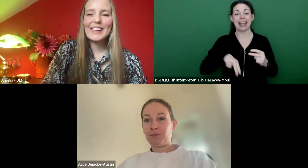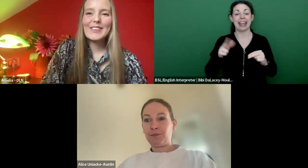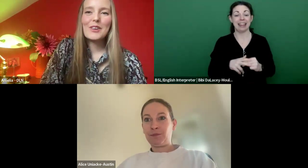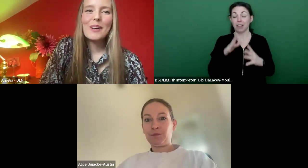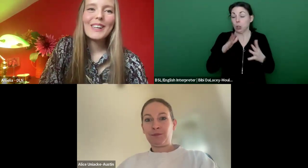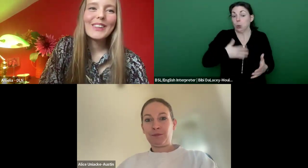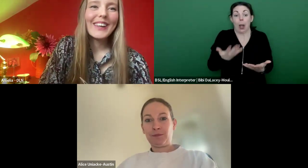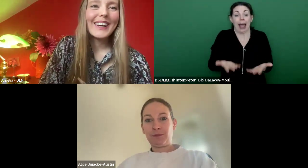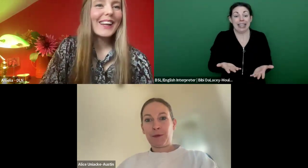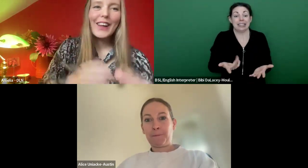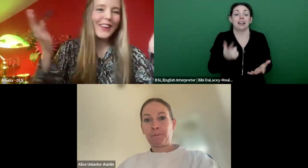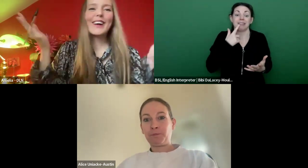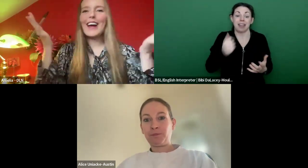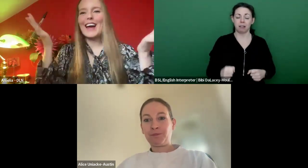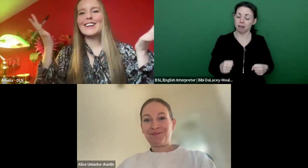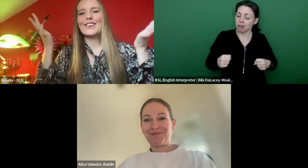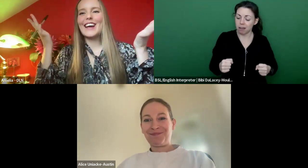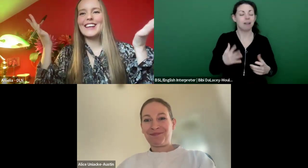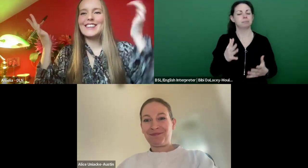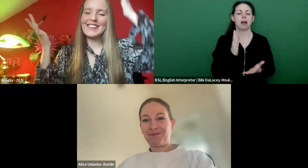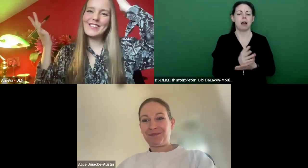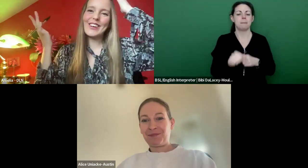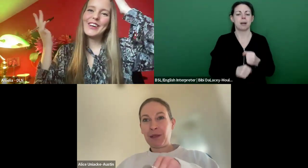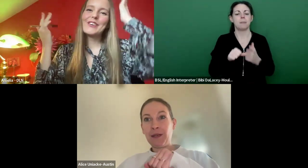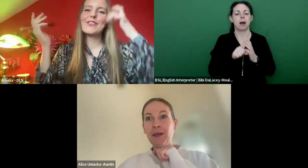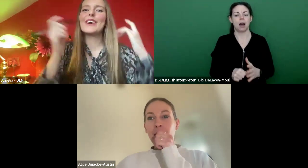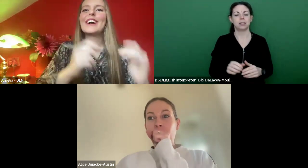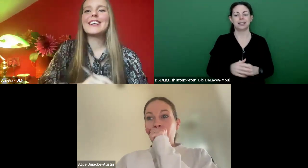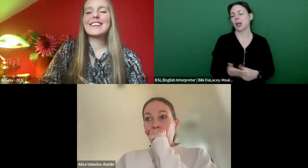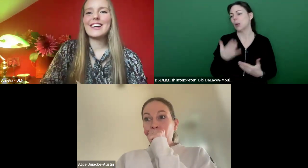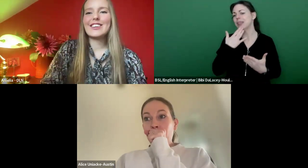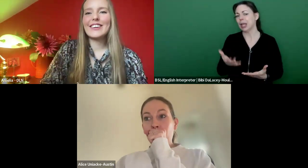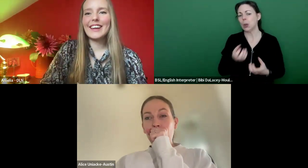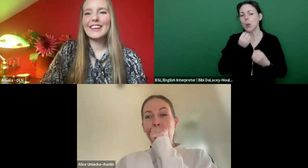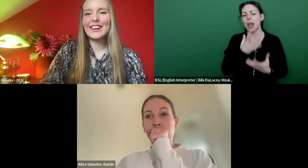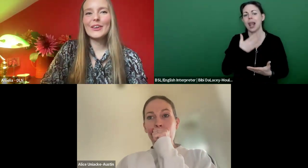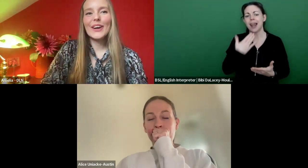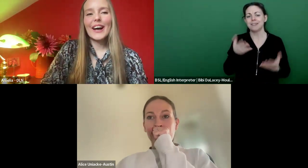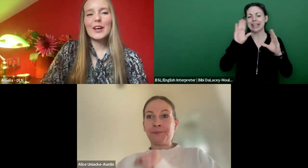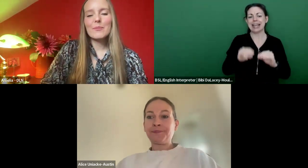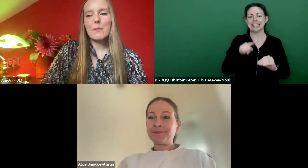Amelia: Thank you so much. another great ending to, for a section. Thank you.